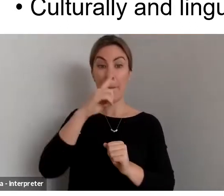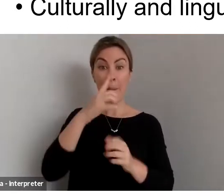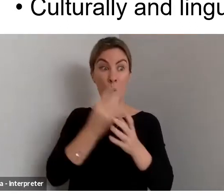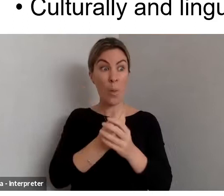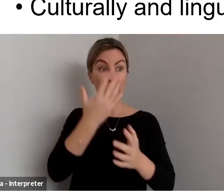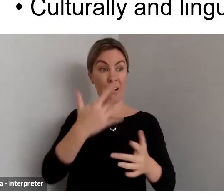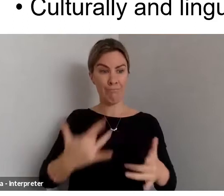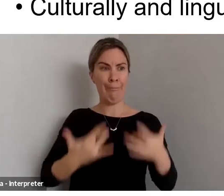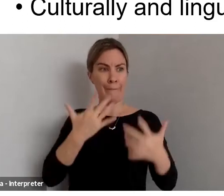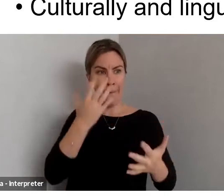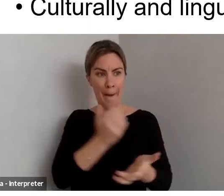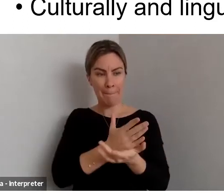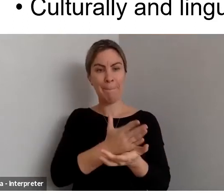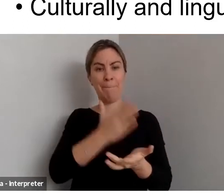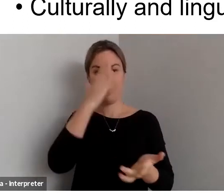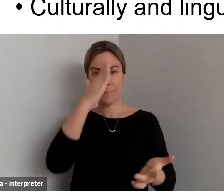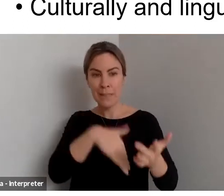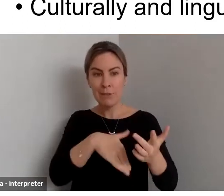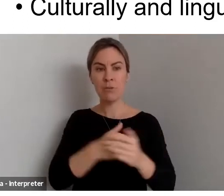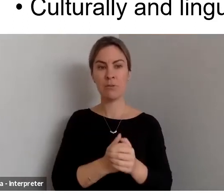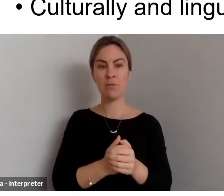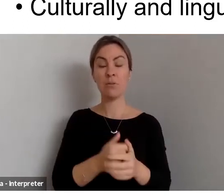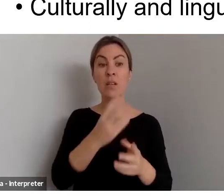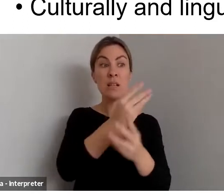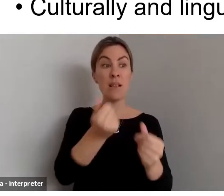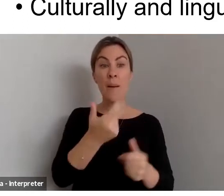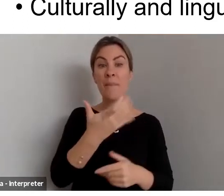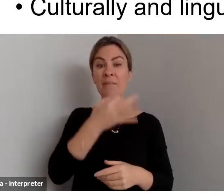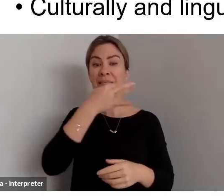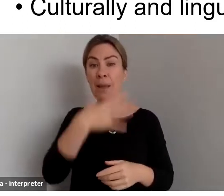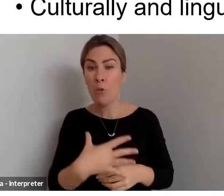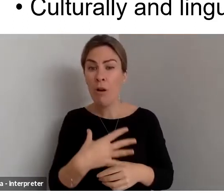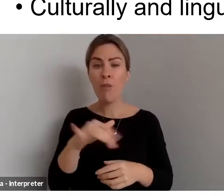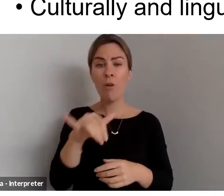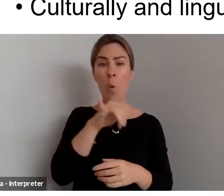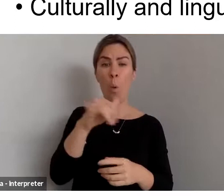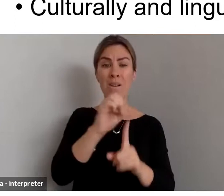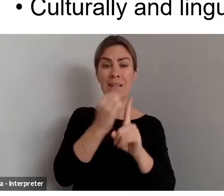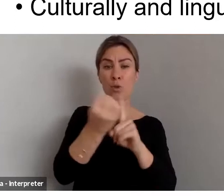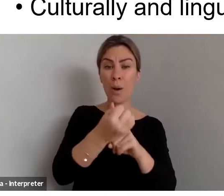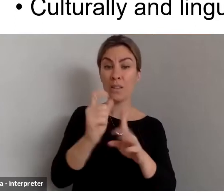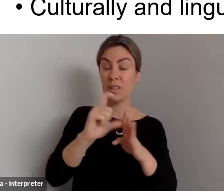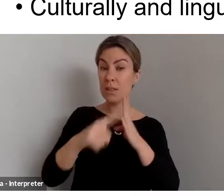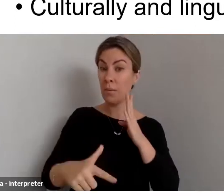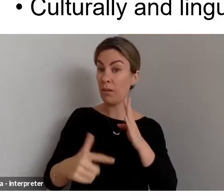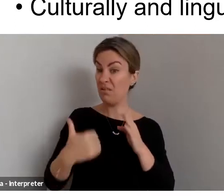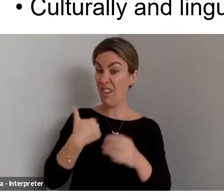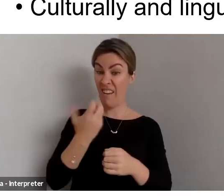Those with temporary or situational disability. For example, my cousin, who fell in a hole and broke his leg in